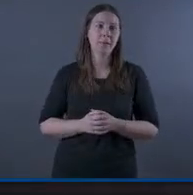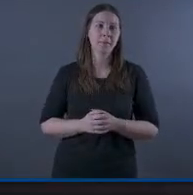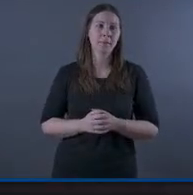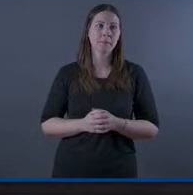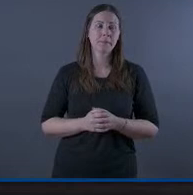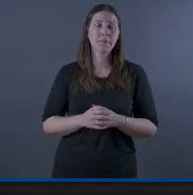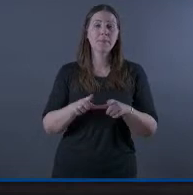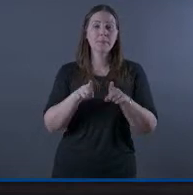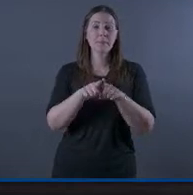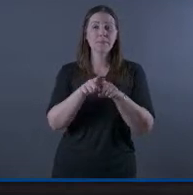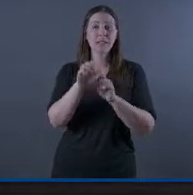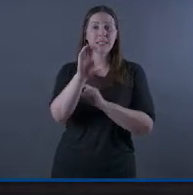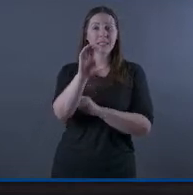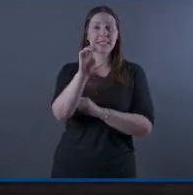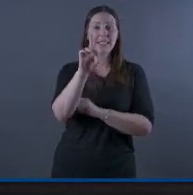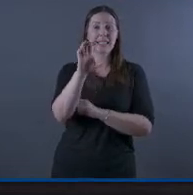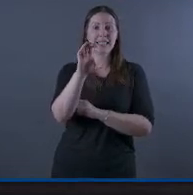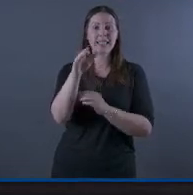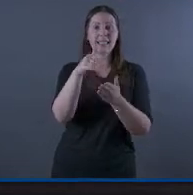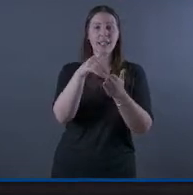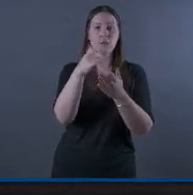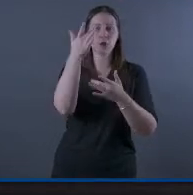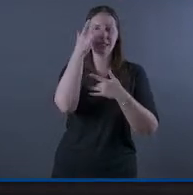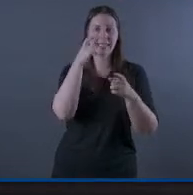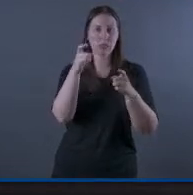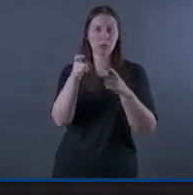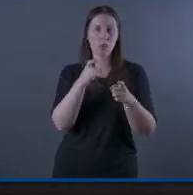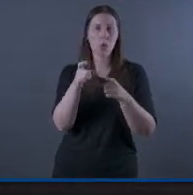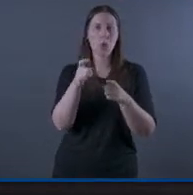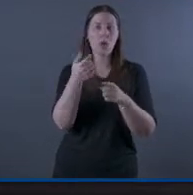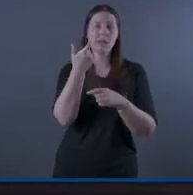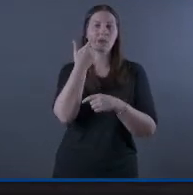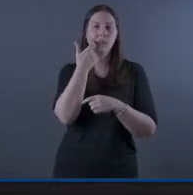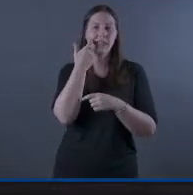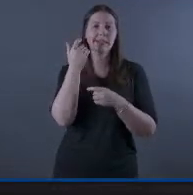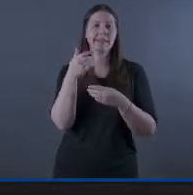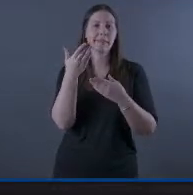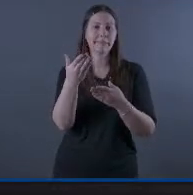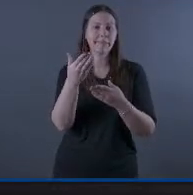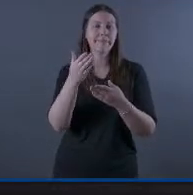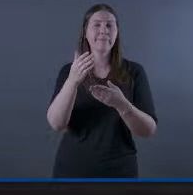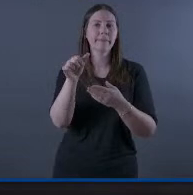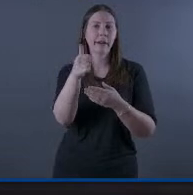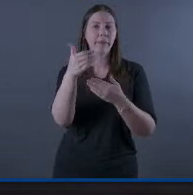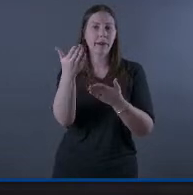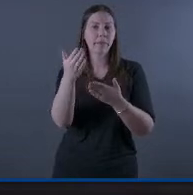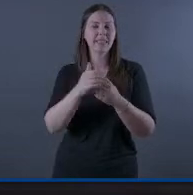which was that the second dose actually can be stretched out a little further than those intervals